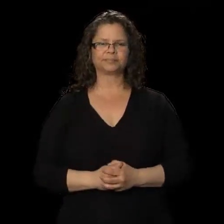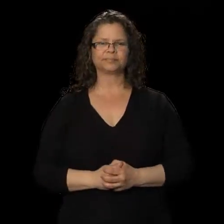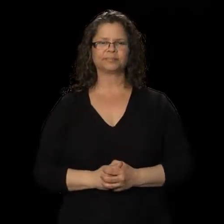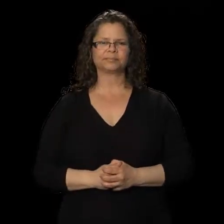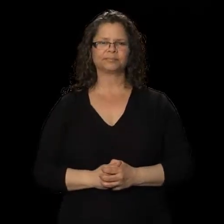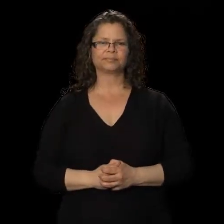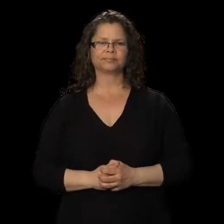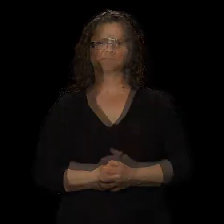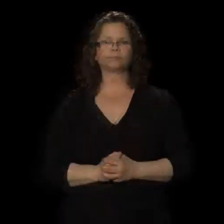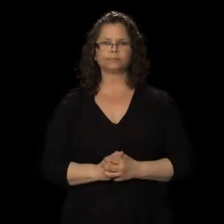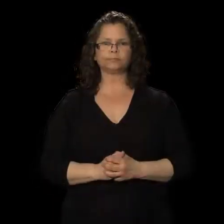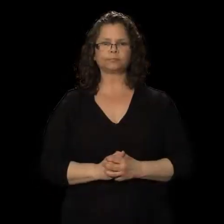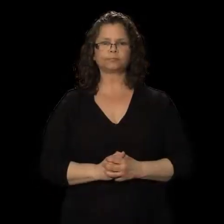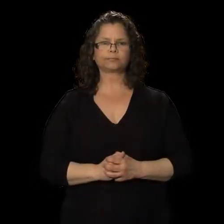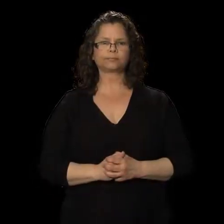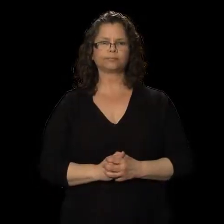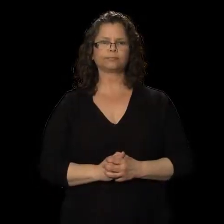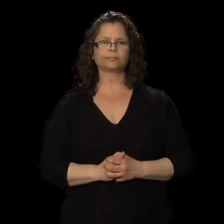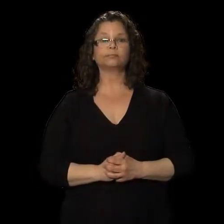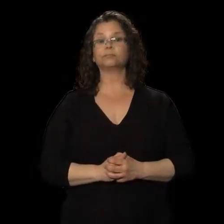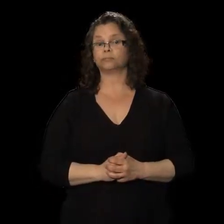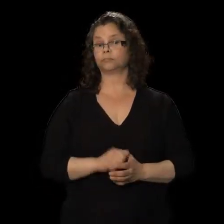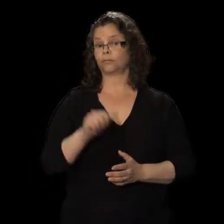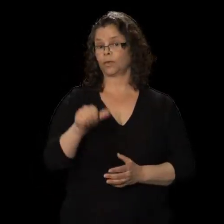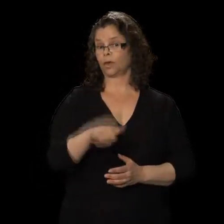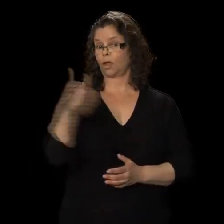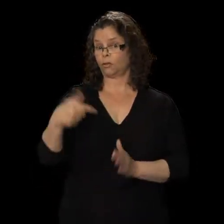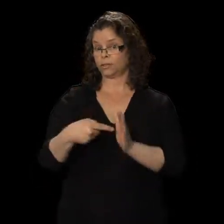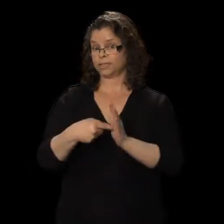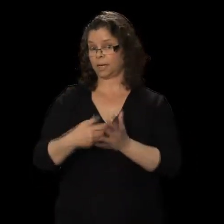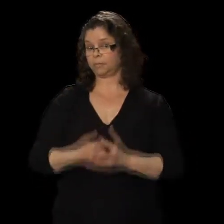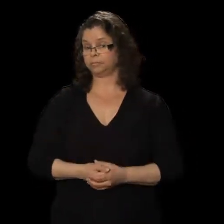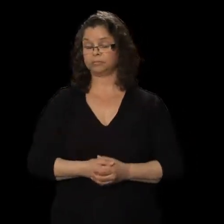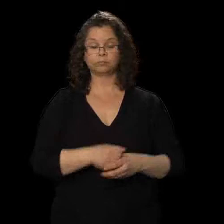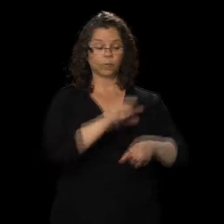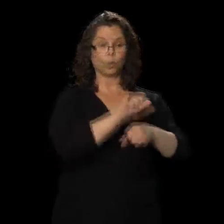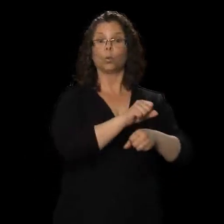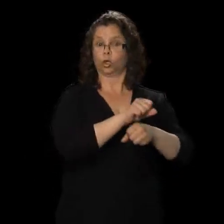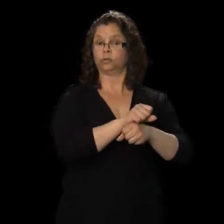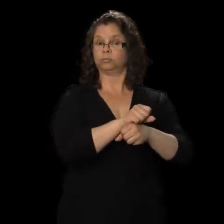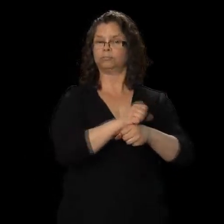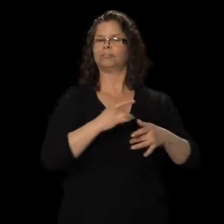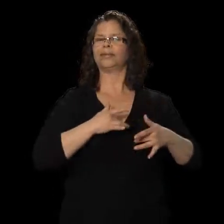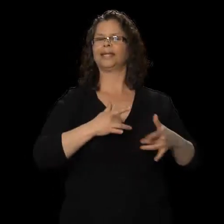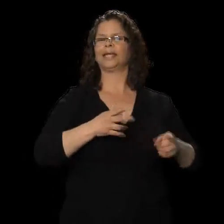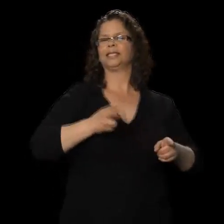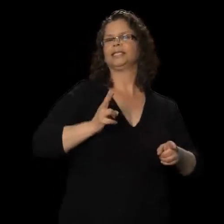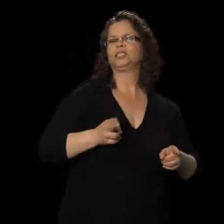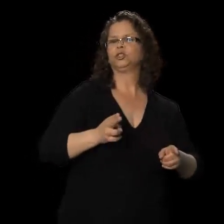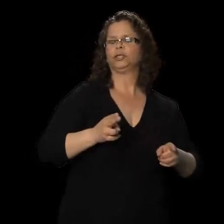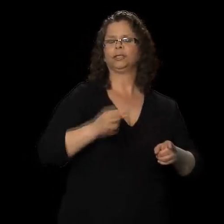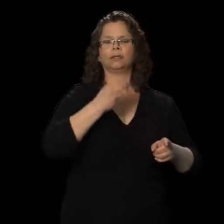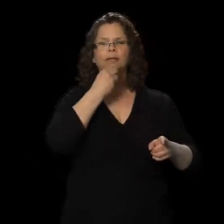Example: In a workplace that has a history of homophobic attitudes,